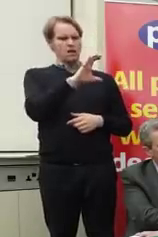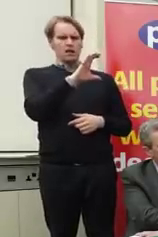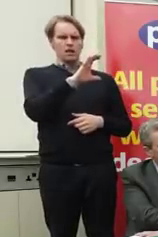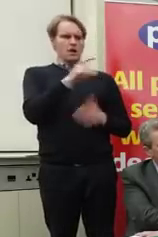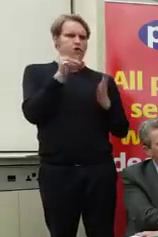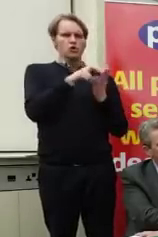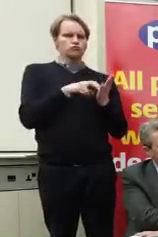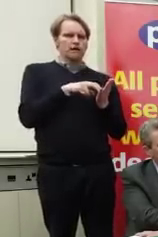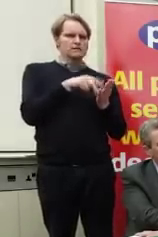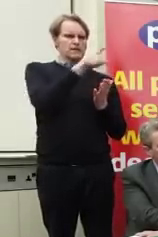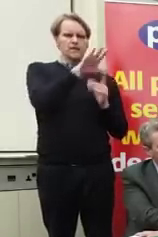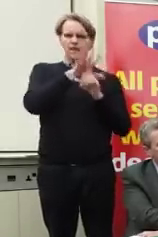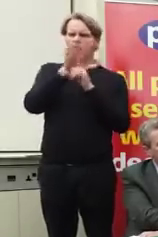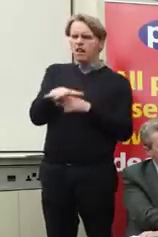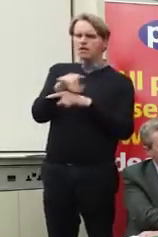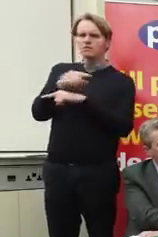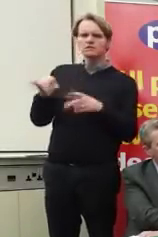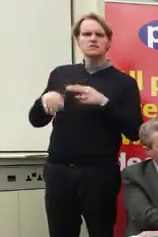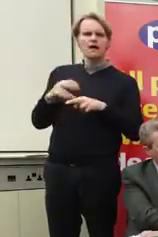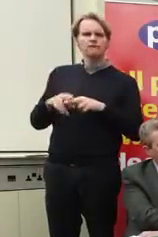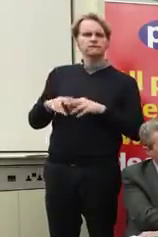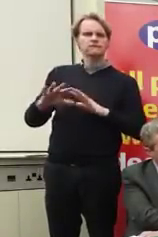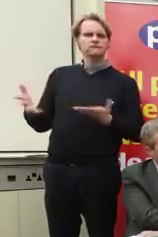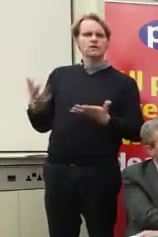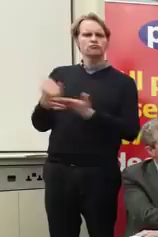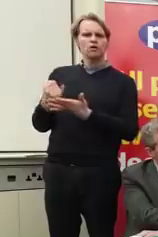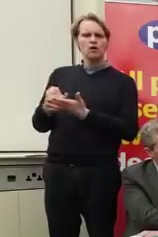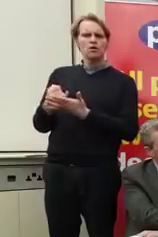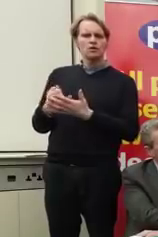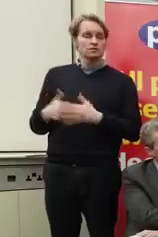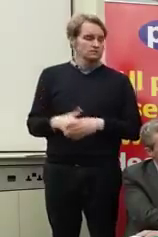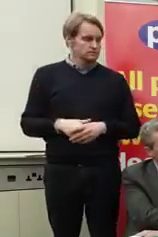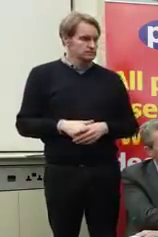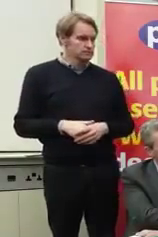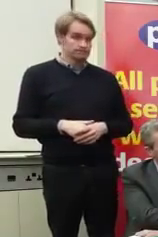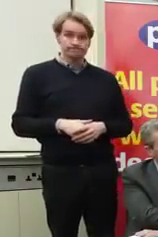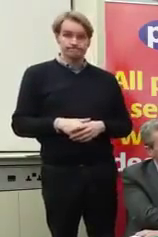exploit their workers. It's clearly very blatant in those those industries but in